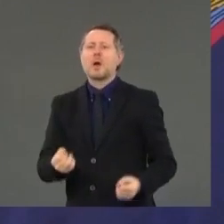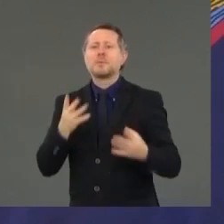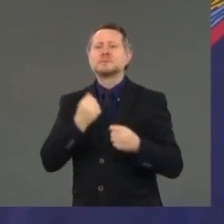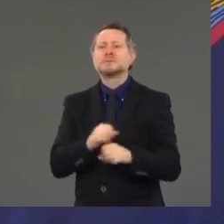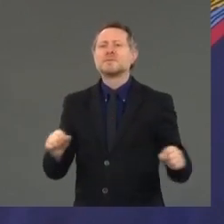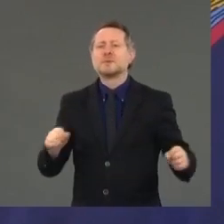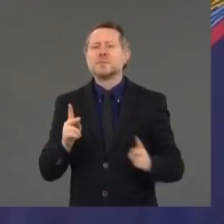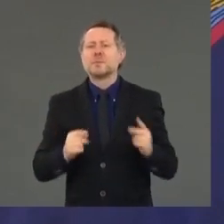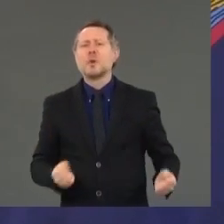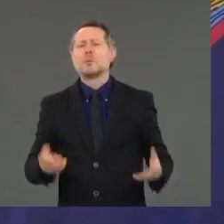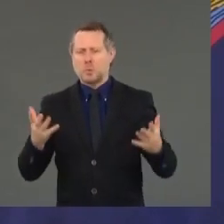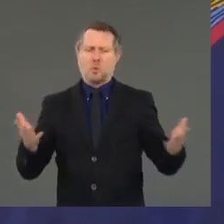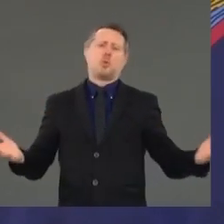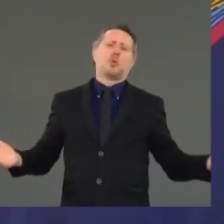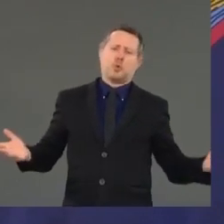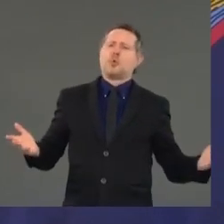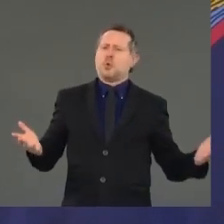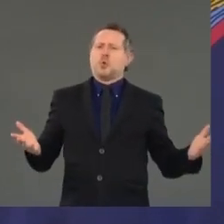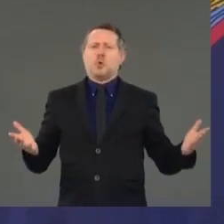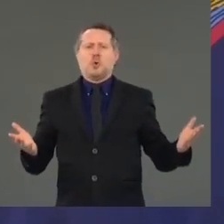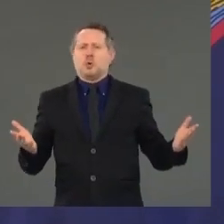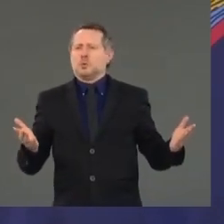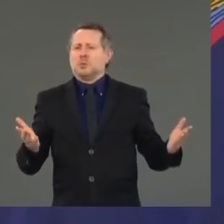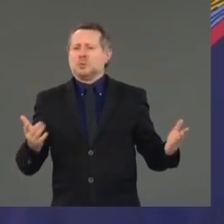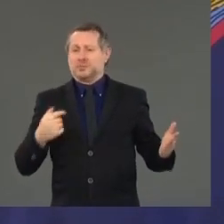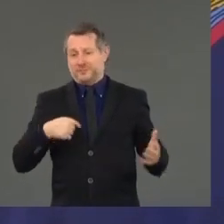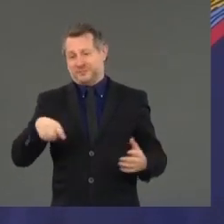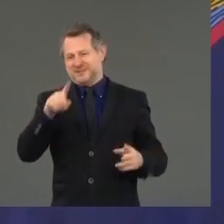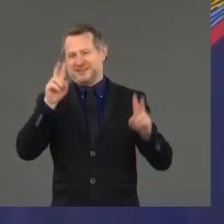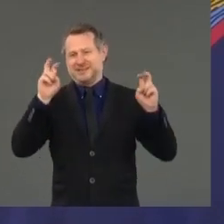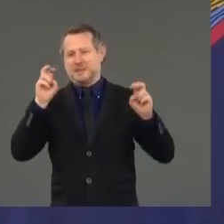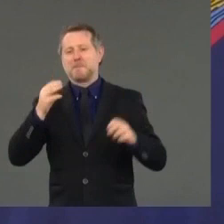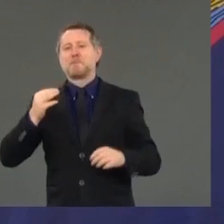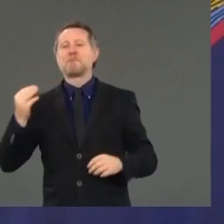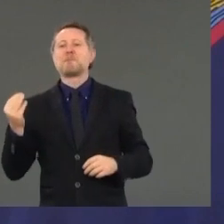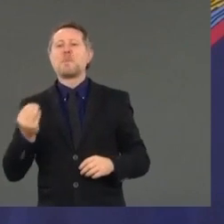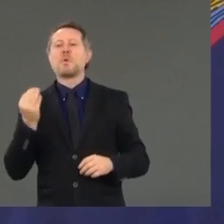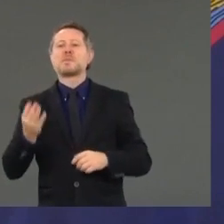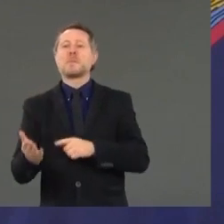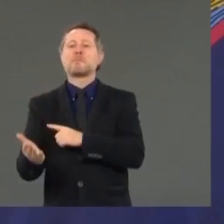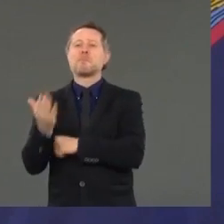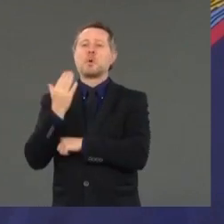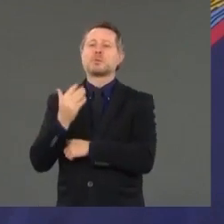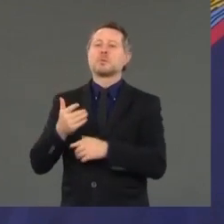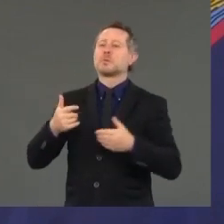CHINA TRAVEL BAN DECEMBER 31. HOW MANY LIVES COULD YOU HAVE SAVED?